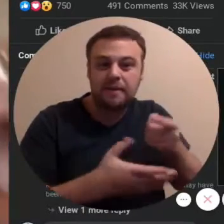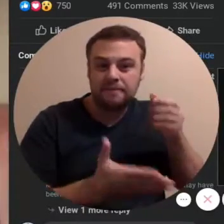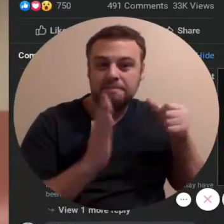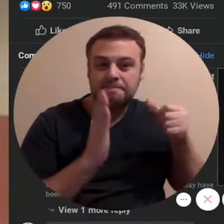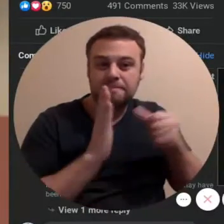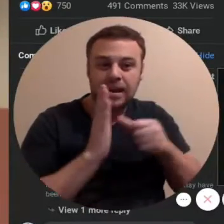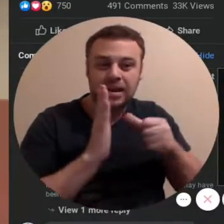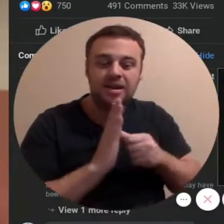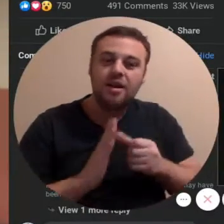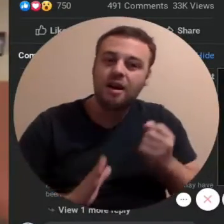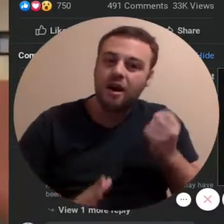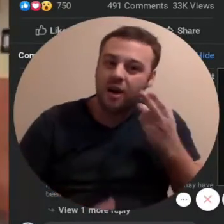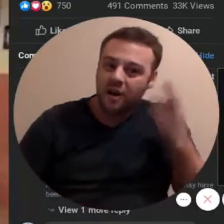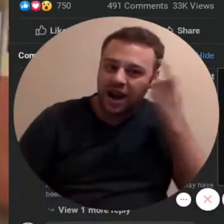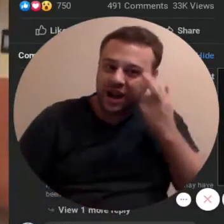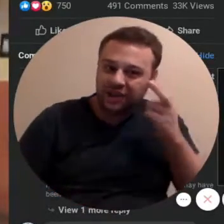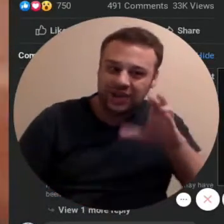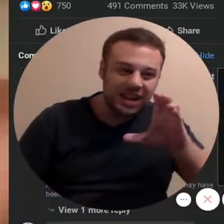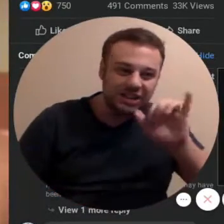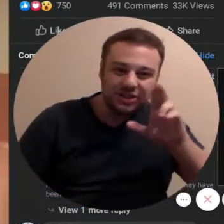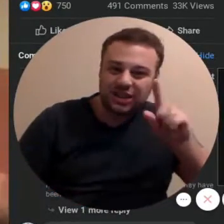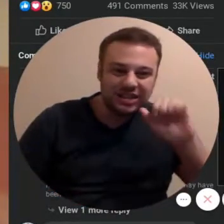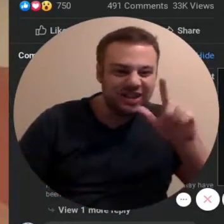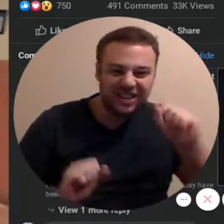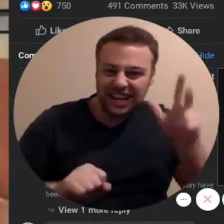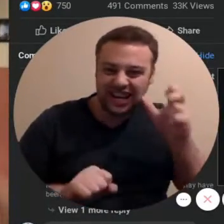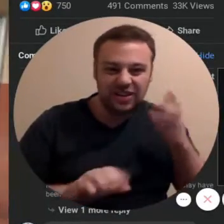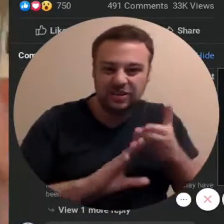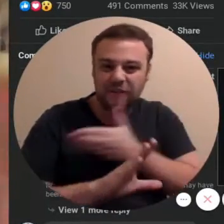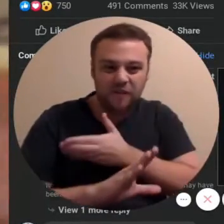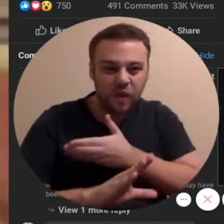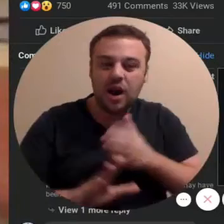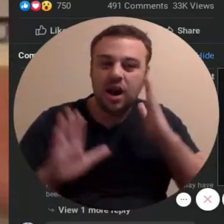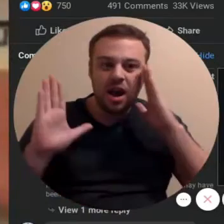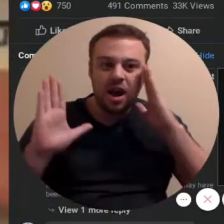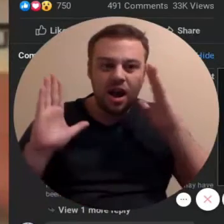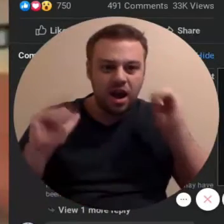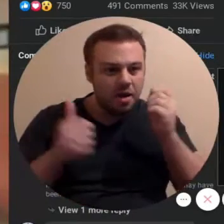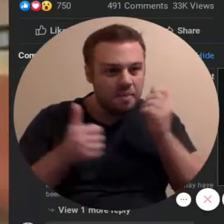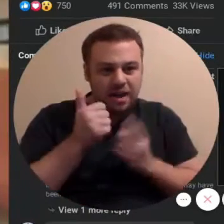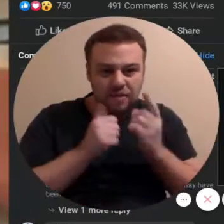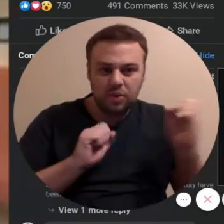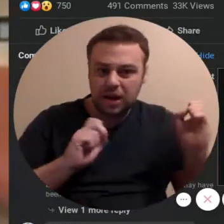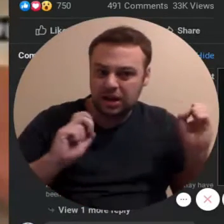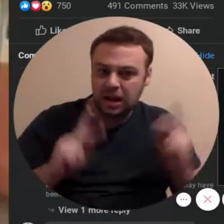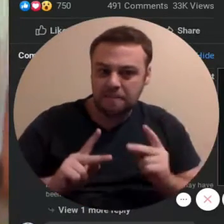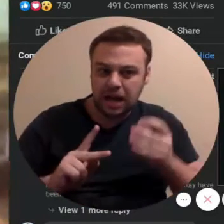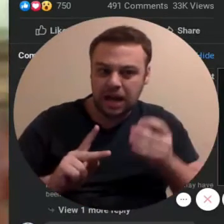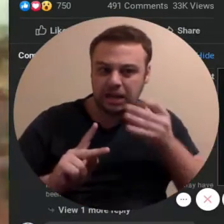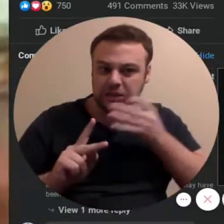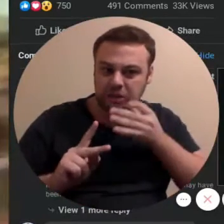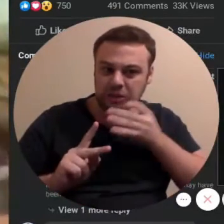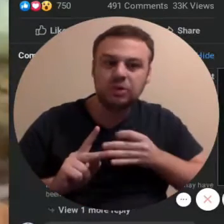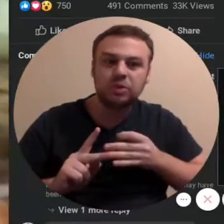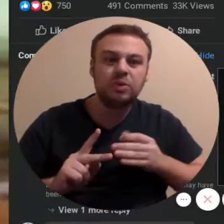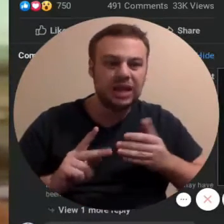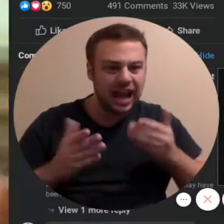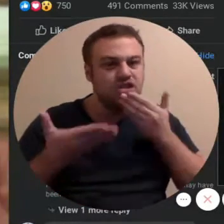I'm so sorry. I hope everybody comes back, we had a great audience going. So I hope we get everybody back to check out the sloth,